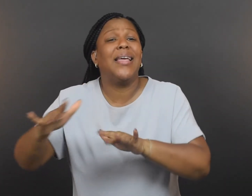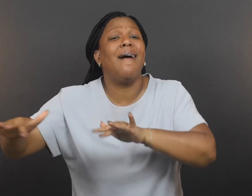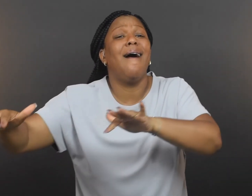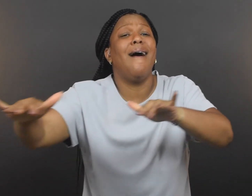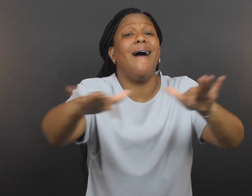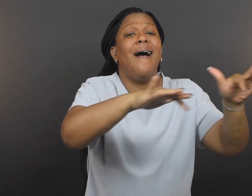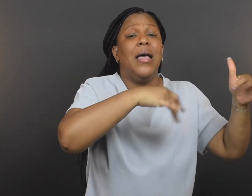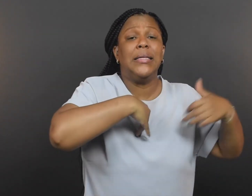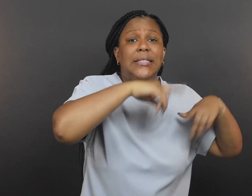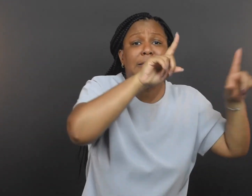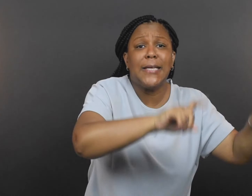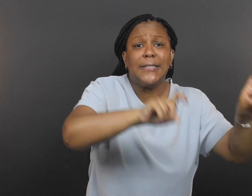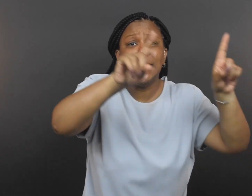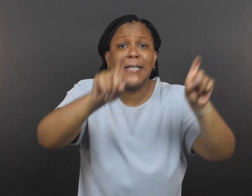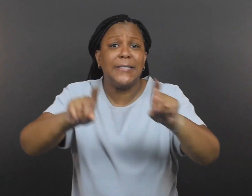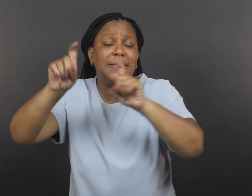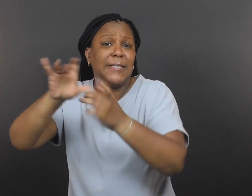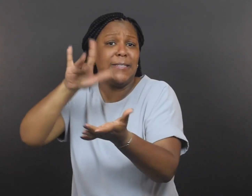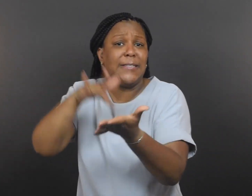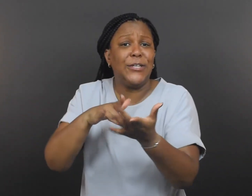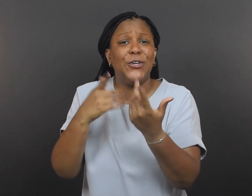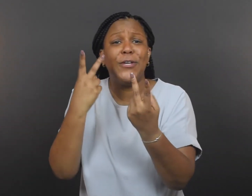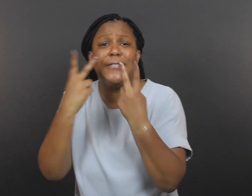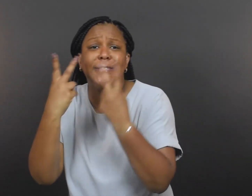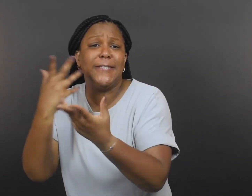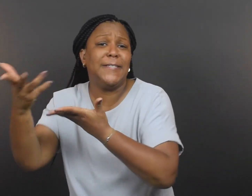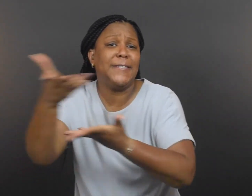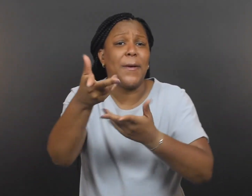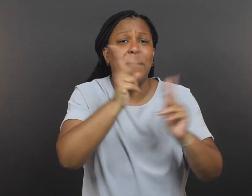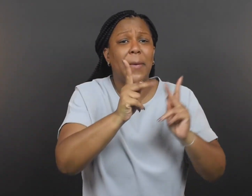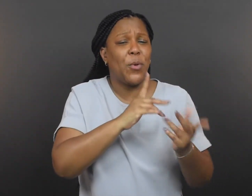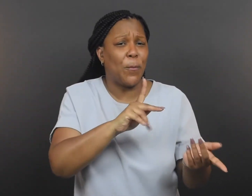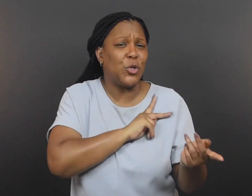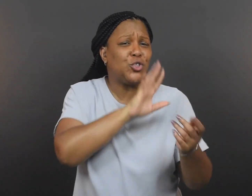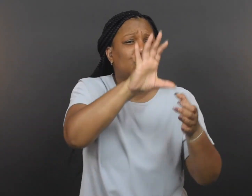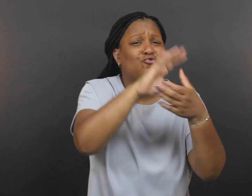into the field, I was in testing centers hearing people’s personal stories,